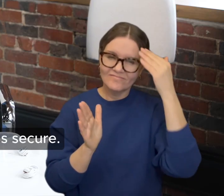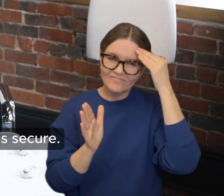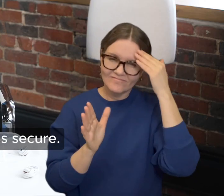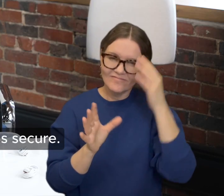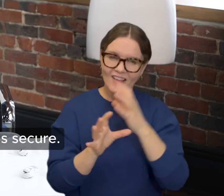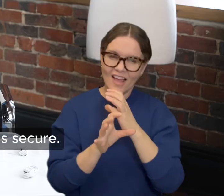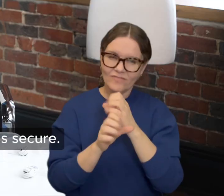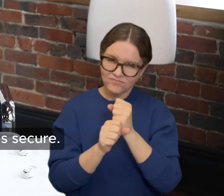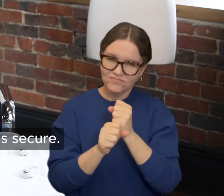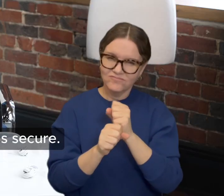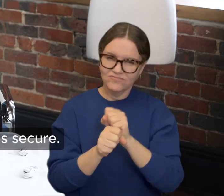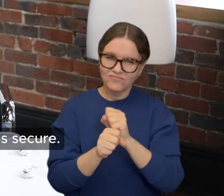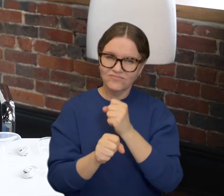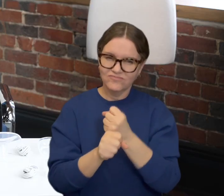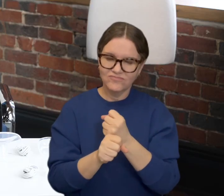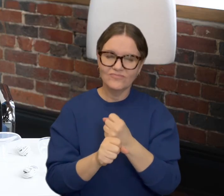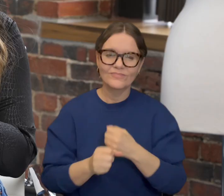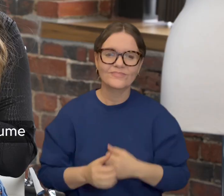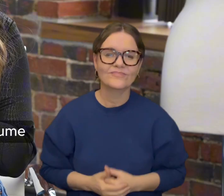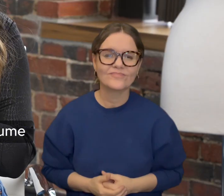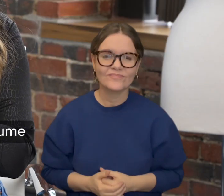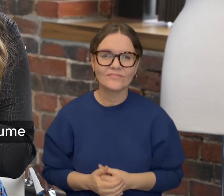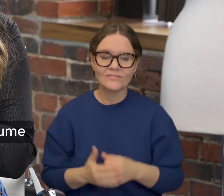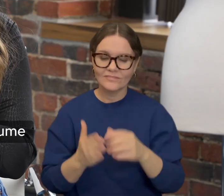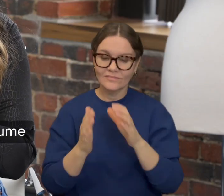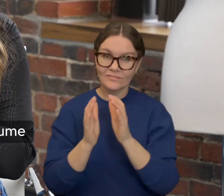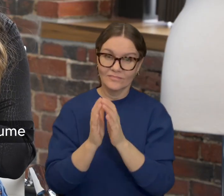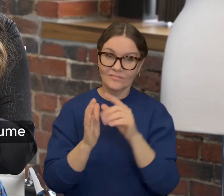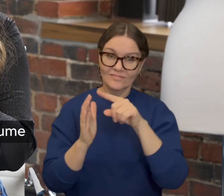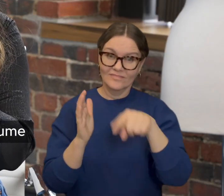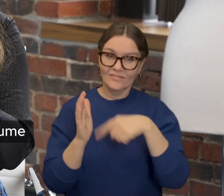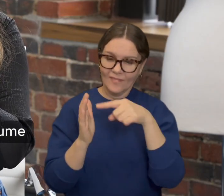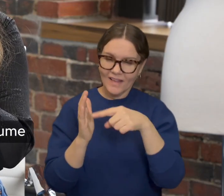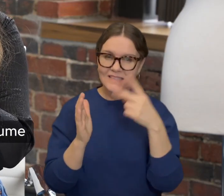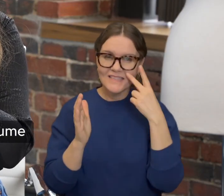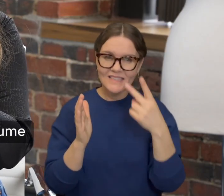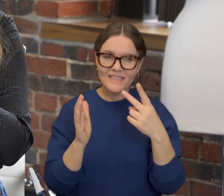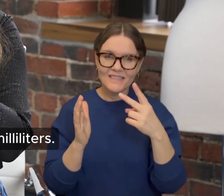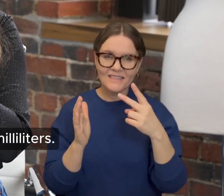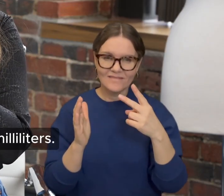and that's how you'll know that it's secure the container bowl has volume indicators it holds